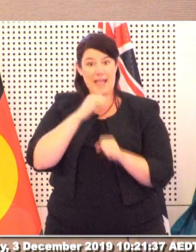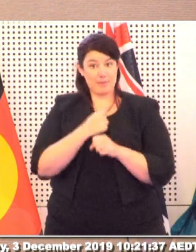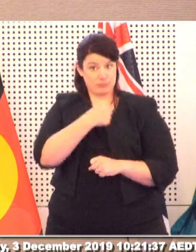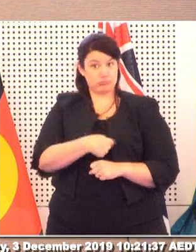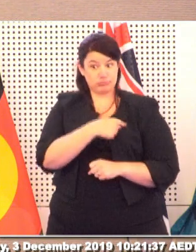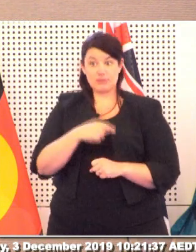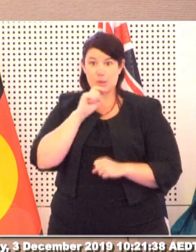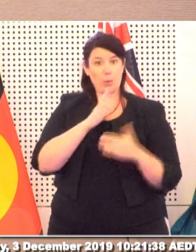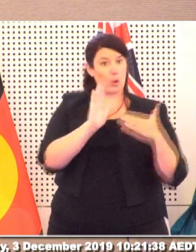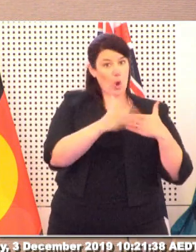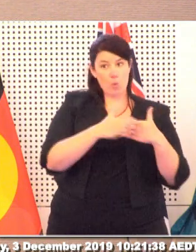to close all the institutions